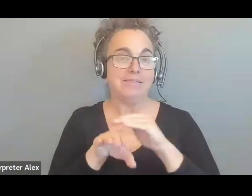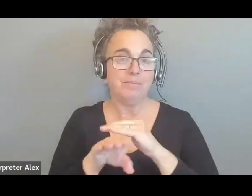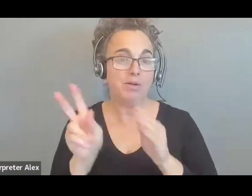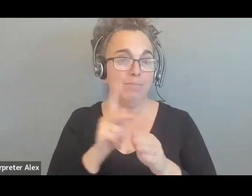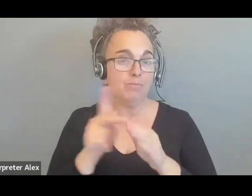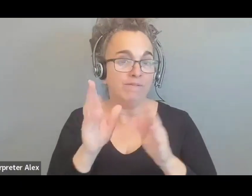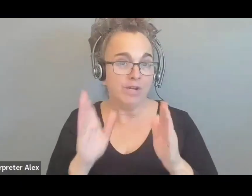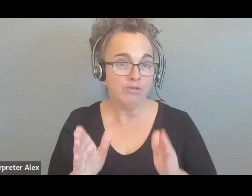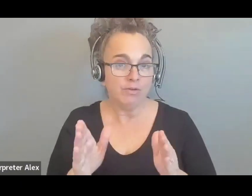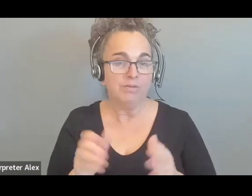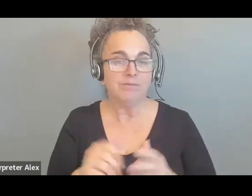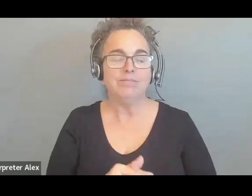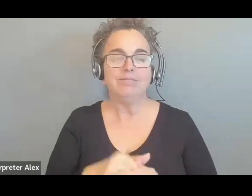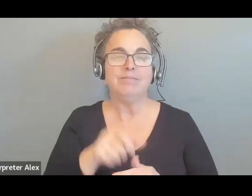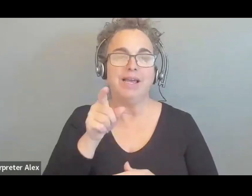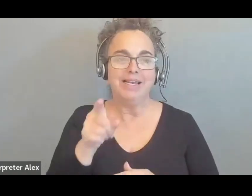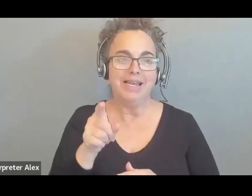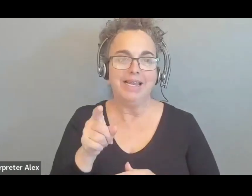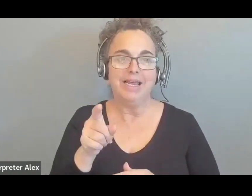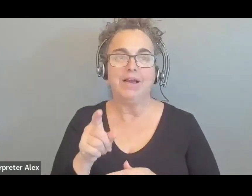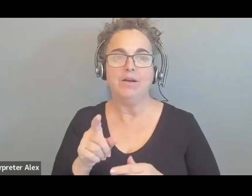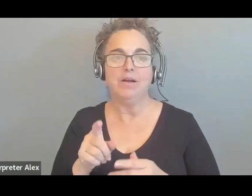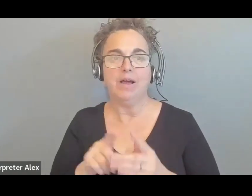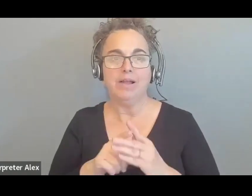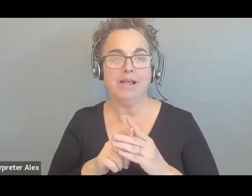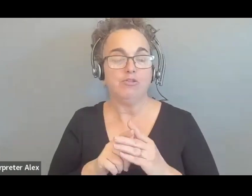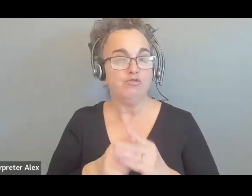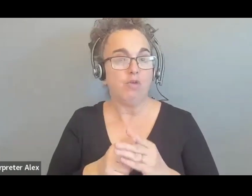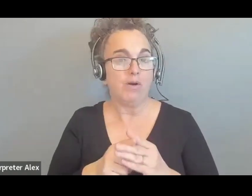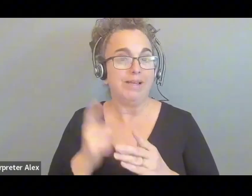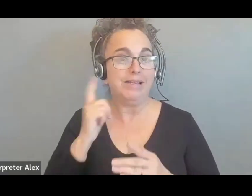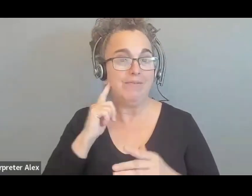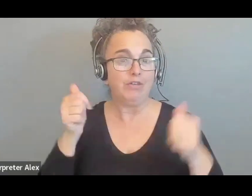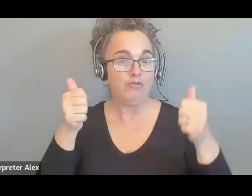who's journey began following his vision loss in high school.